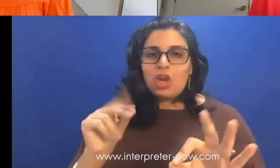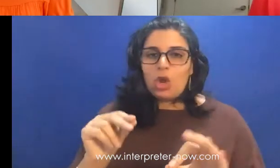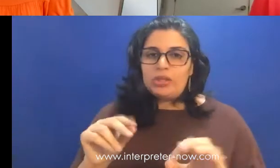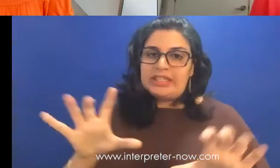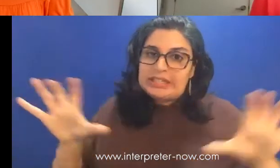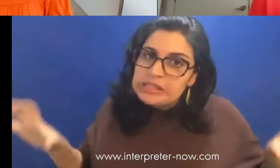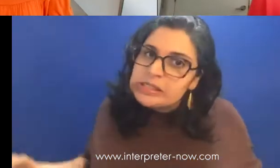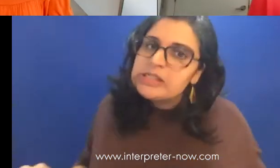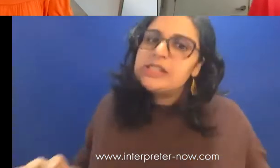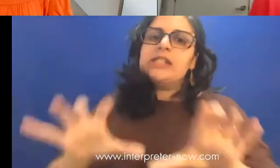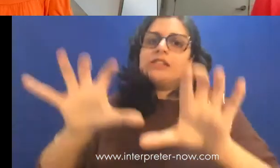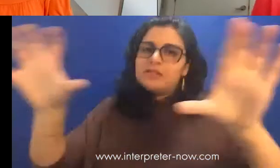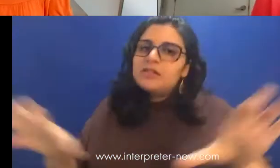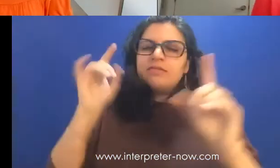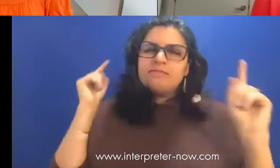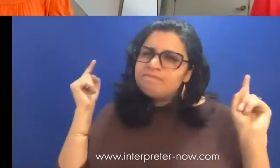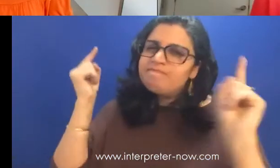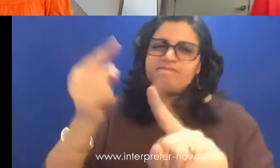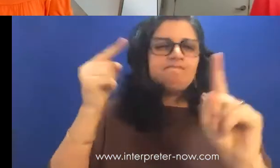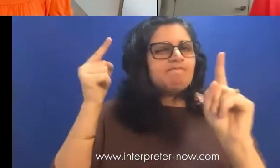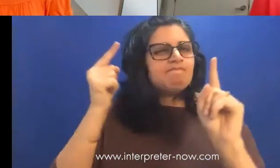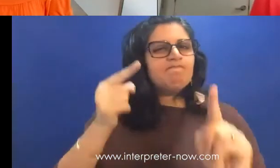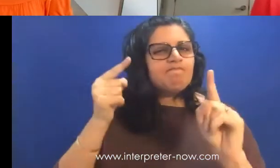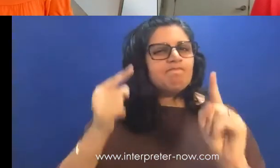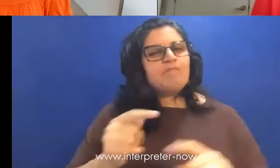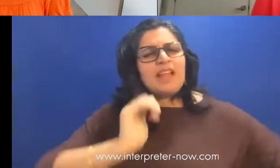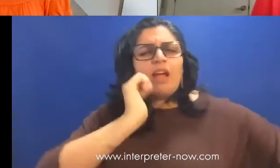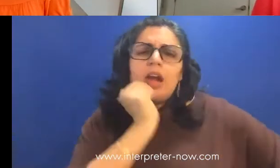It really takes being purposeful, meaningful.